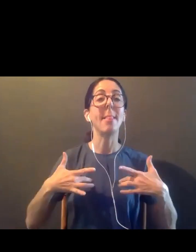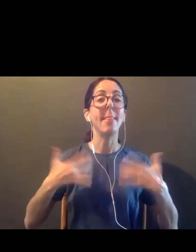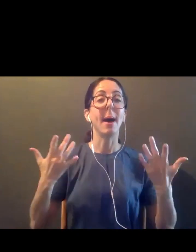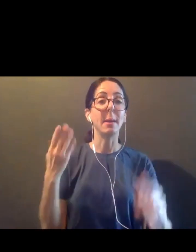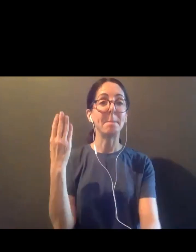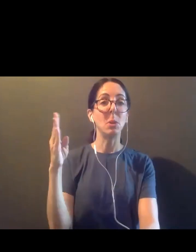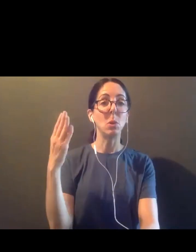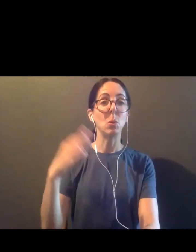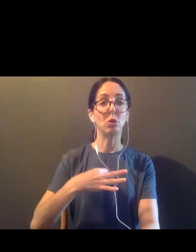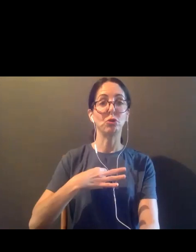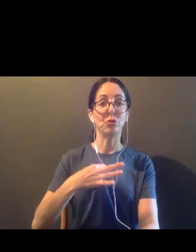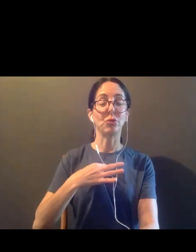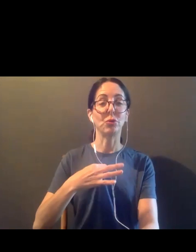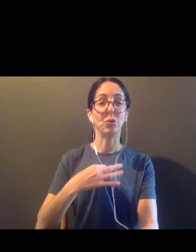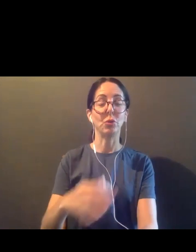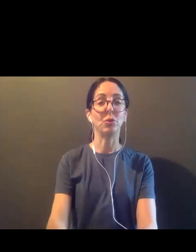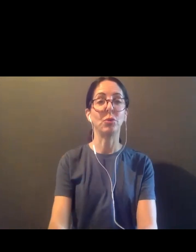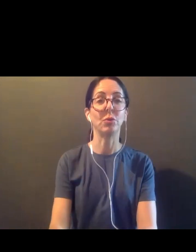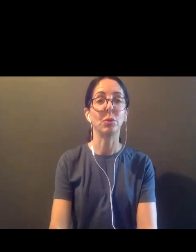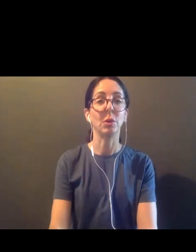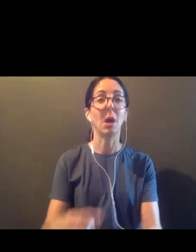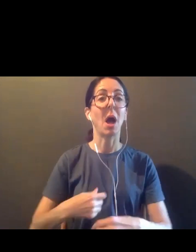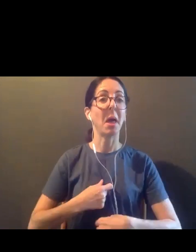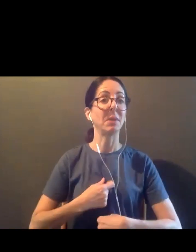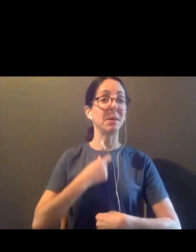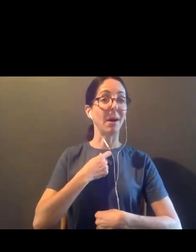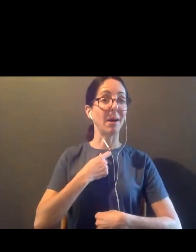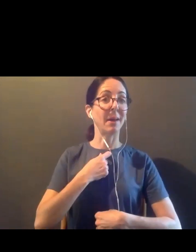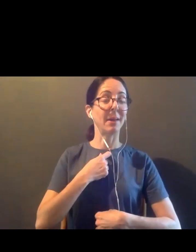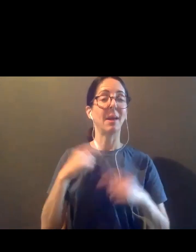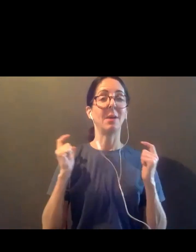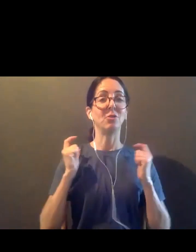I am putting on my tie and my jacket.